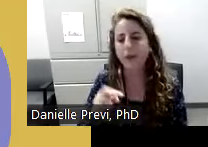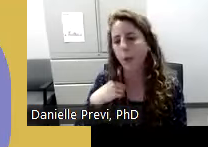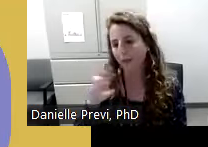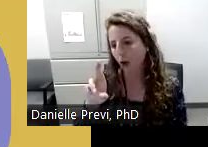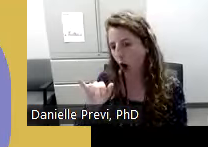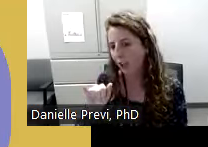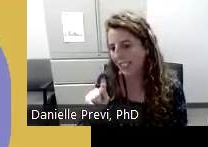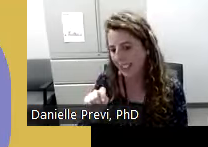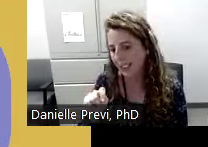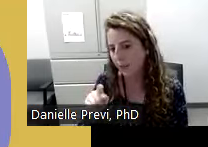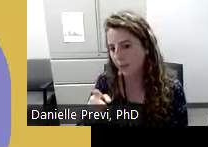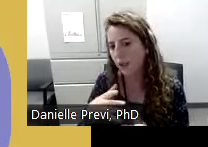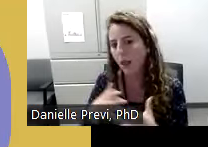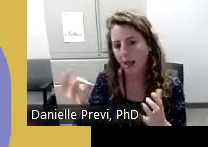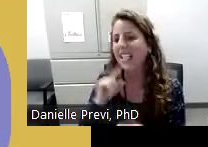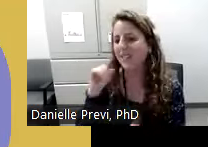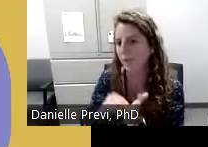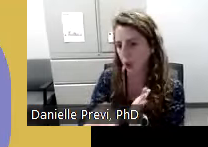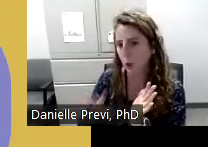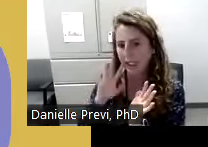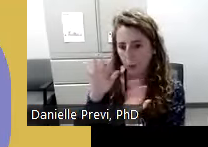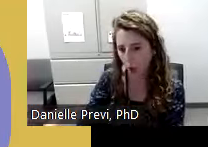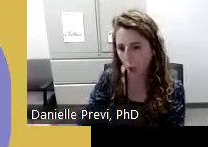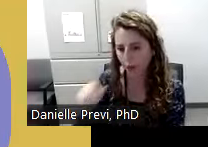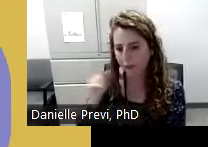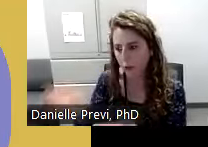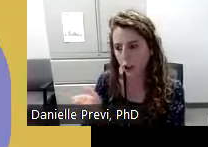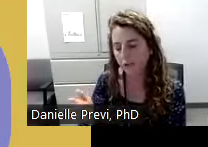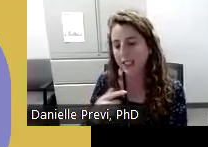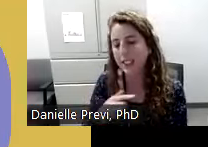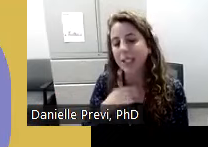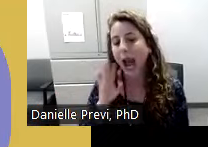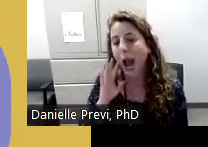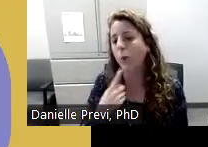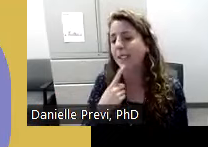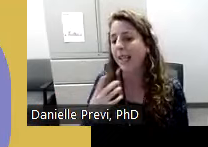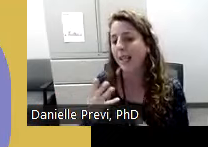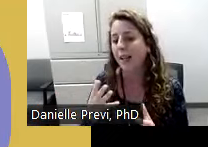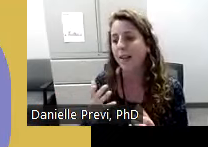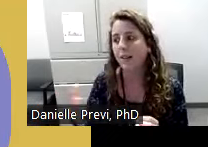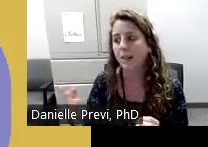university in the world. And then Rochester Institute of Technology, which has a huge